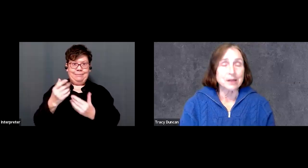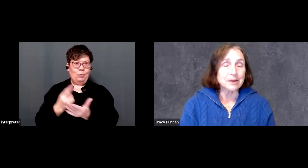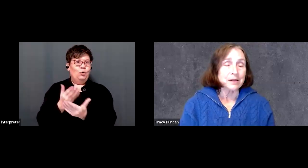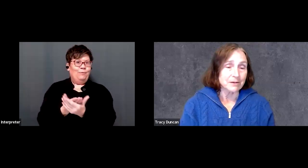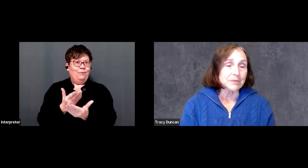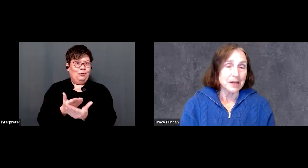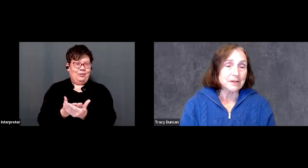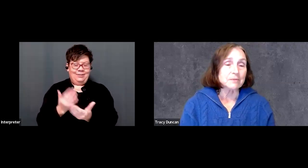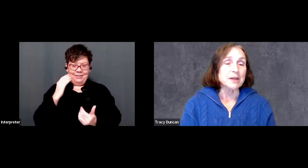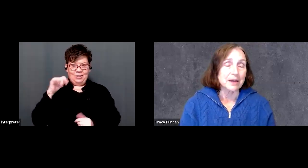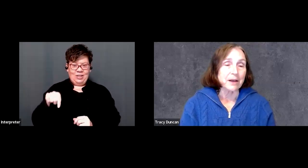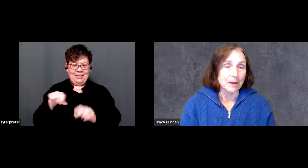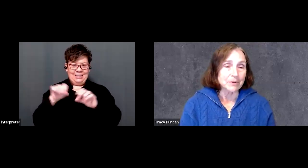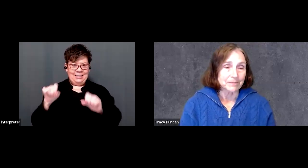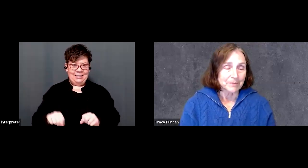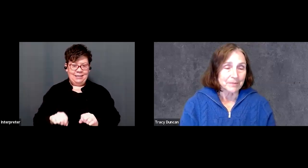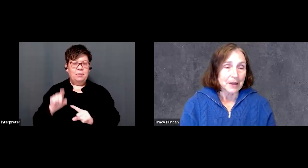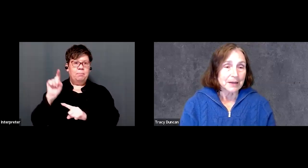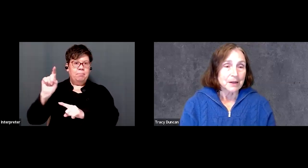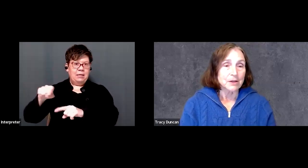that this system needs to be set up